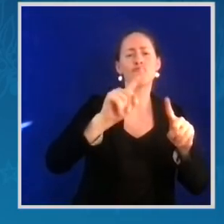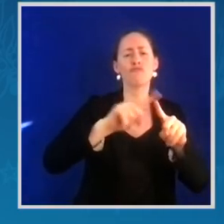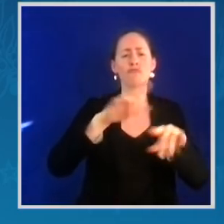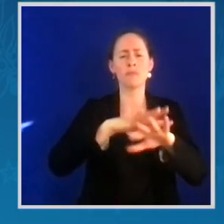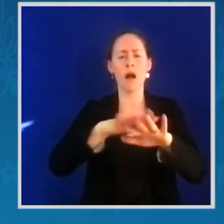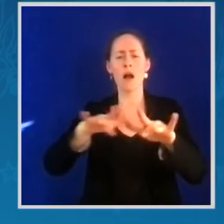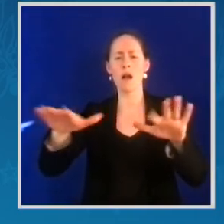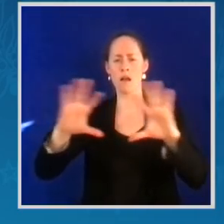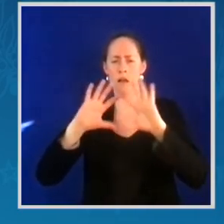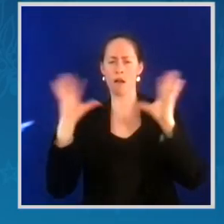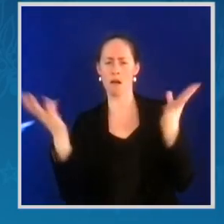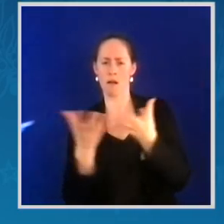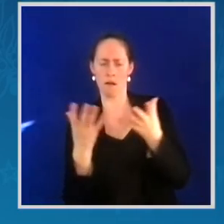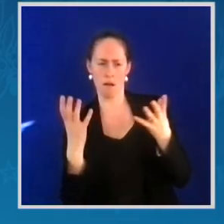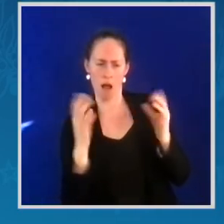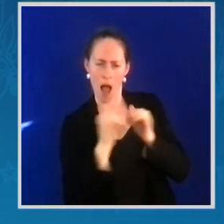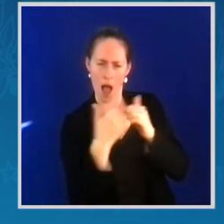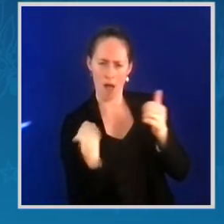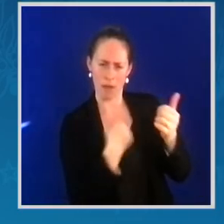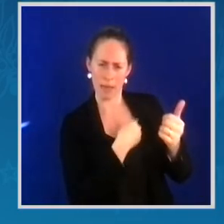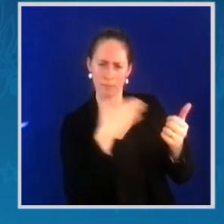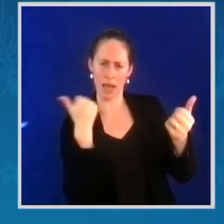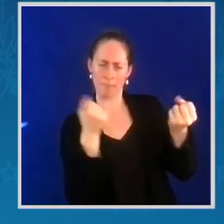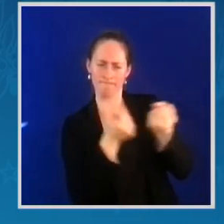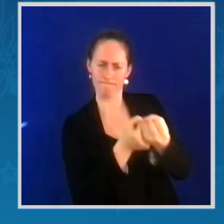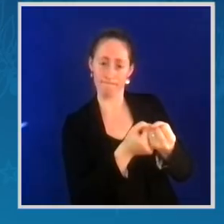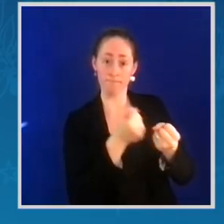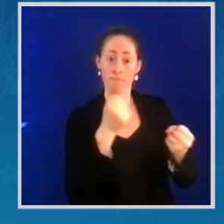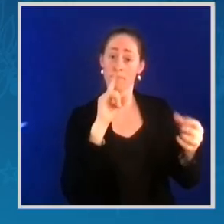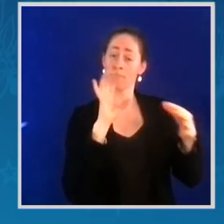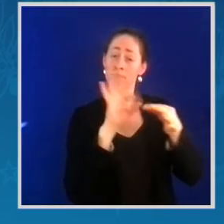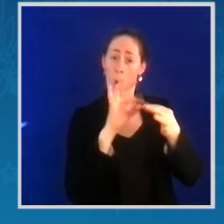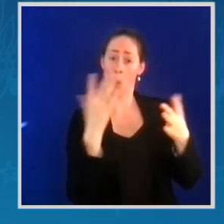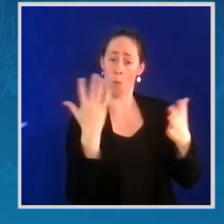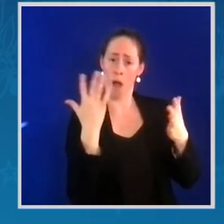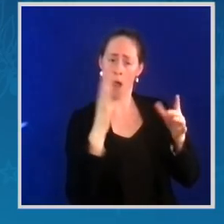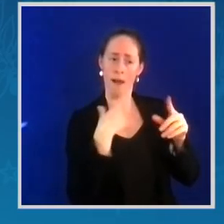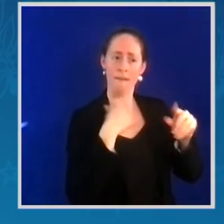the interconnection that we have between the United States and Mexico when it comes to our labor force.